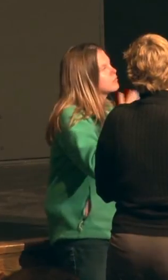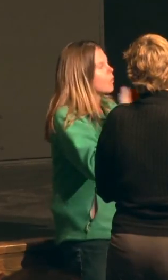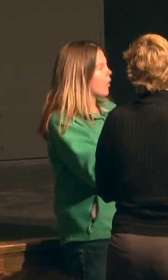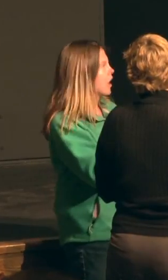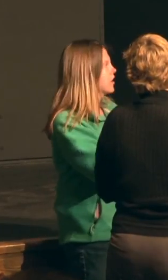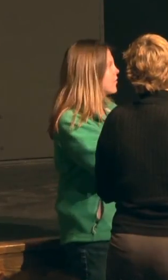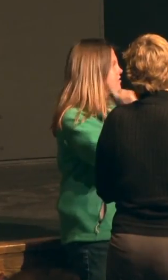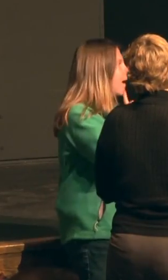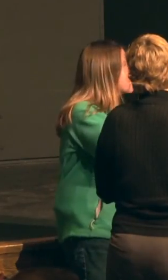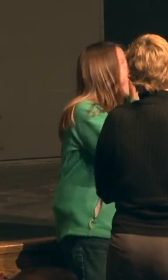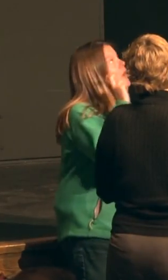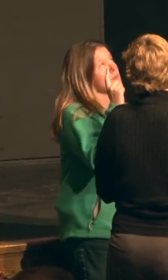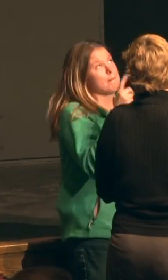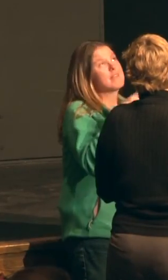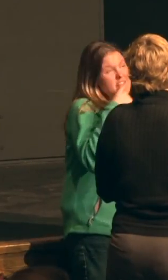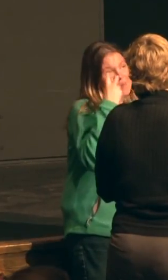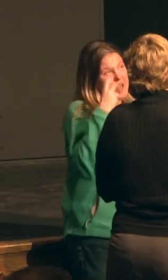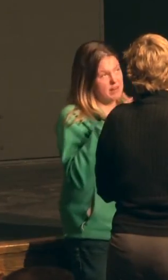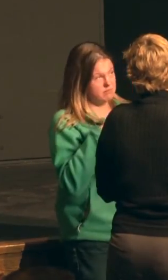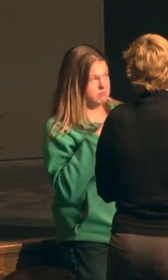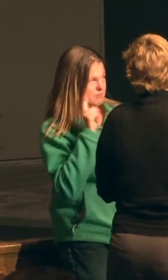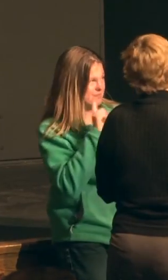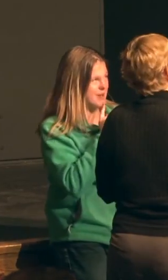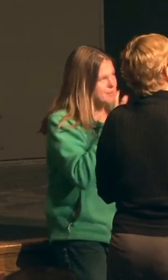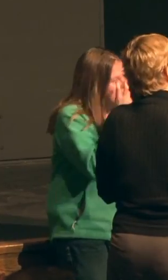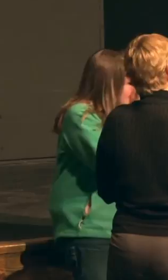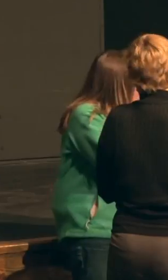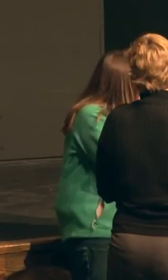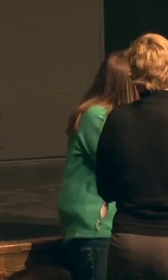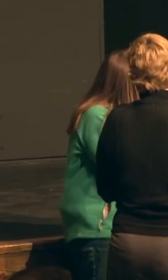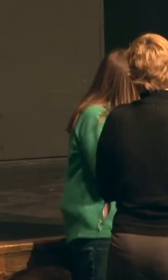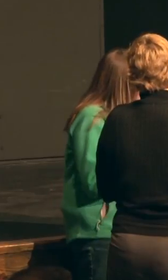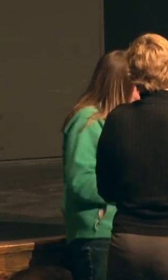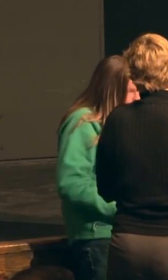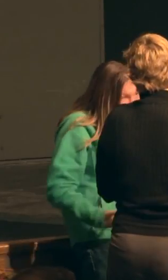that the situation isn't best in the schools, there is